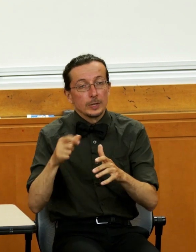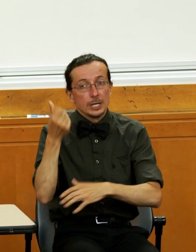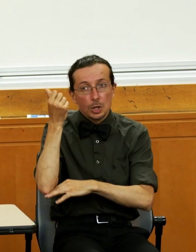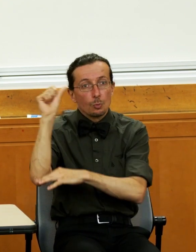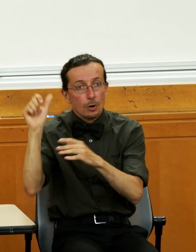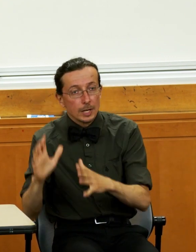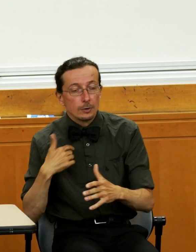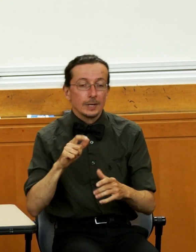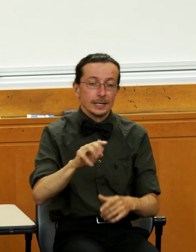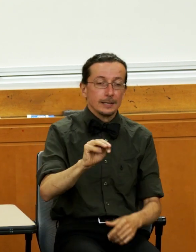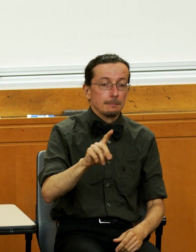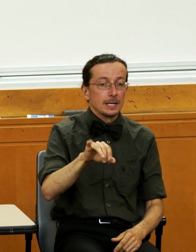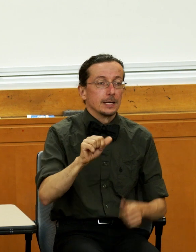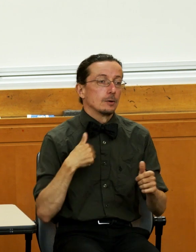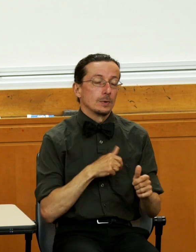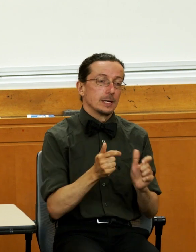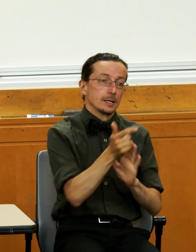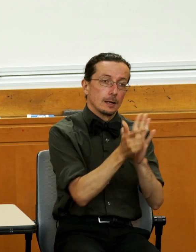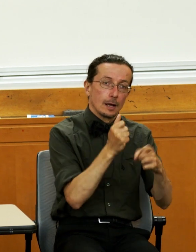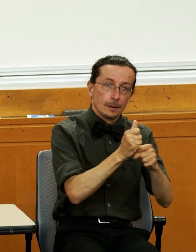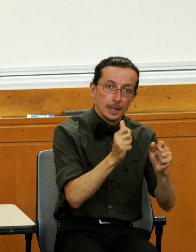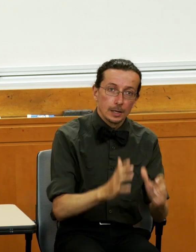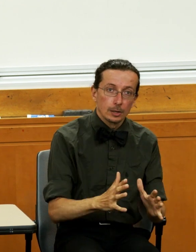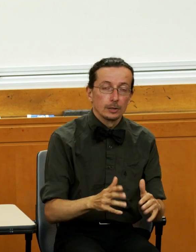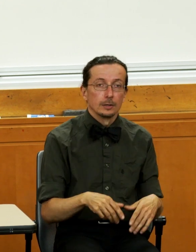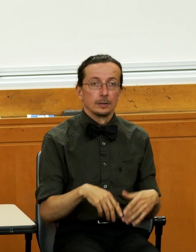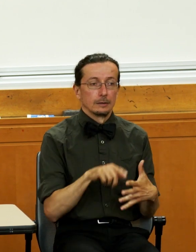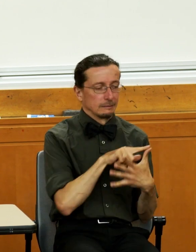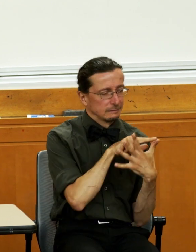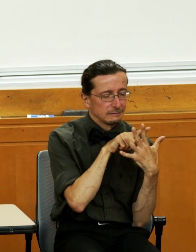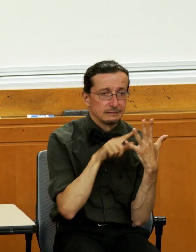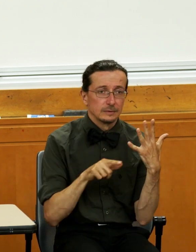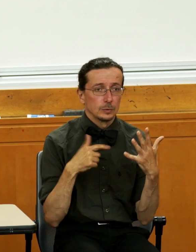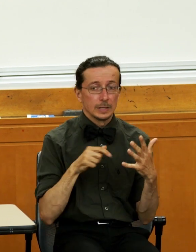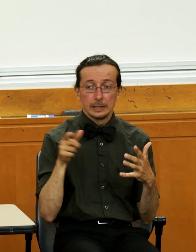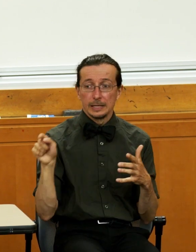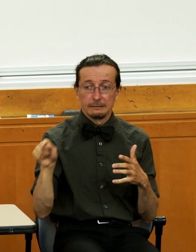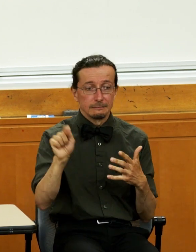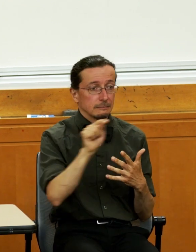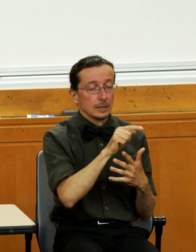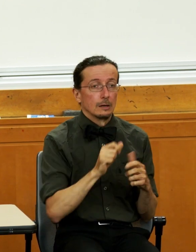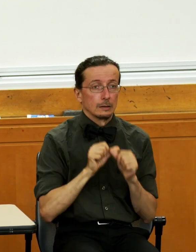we need the legislators, we need…like all of the things in tandem to continue to fight for change.